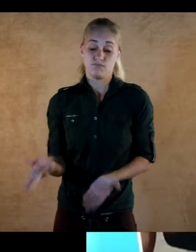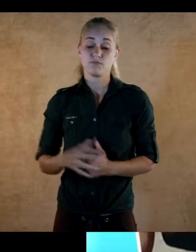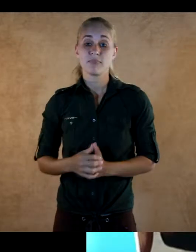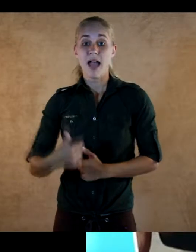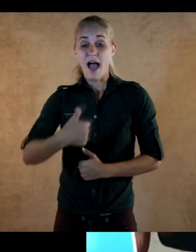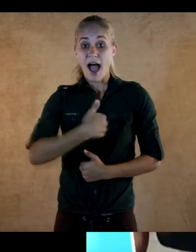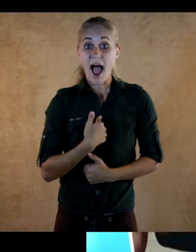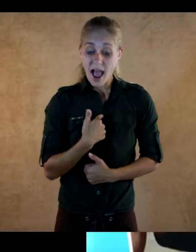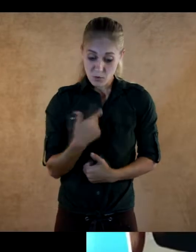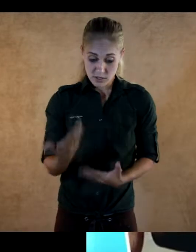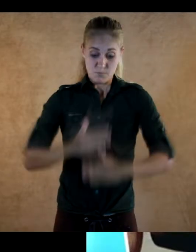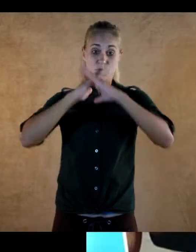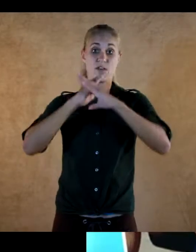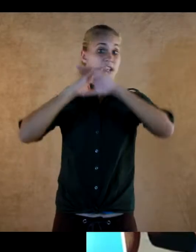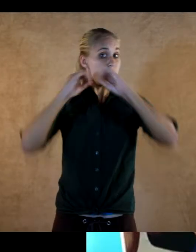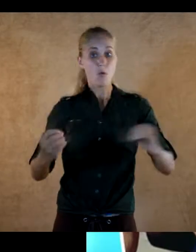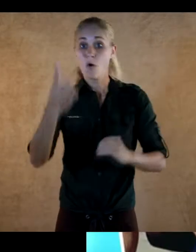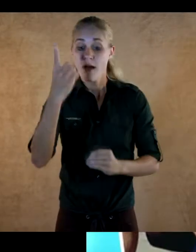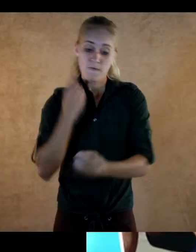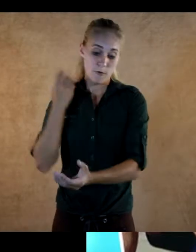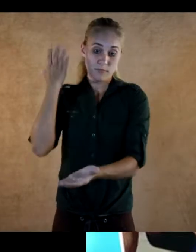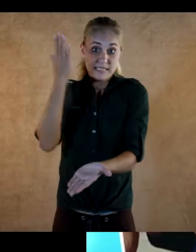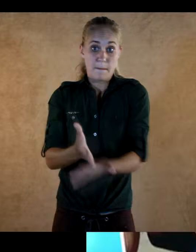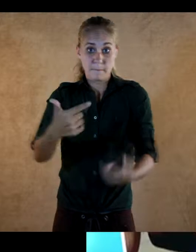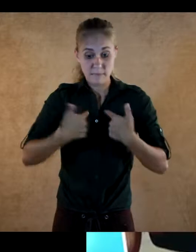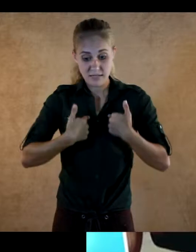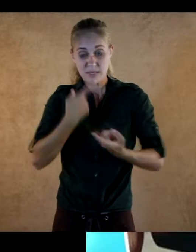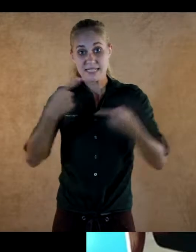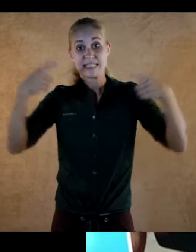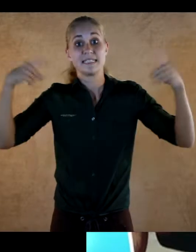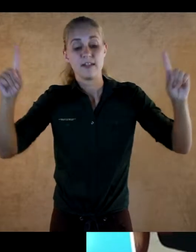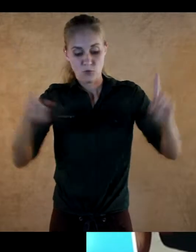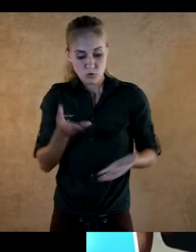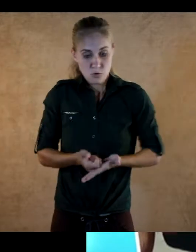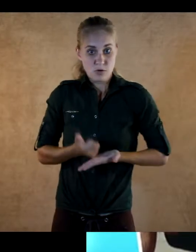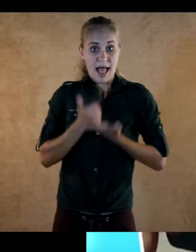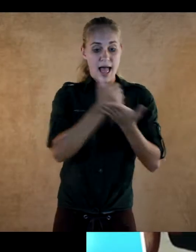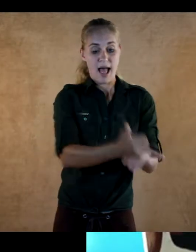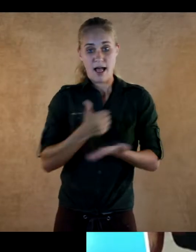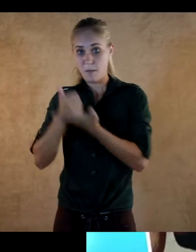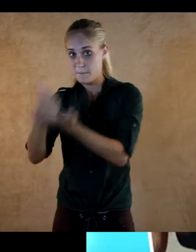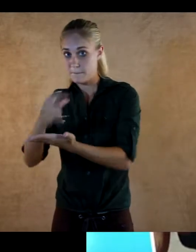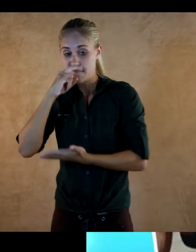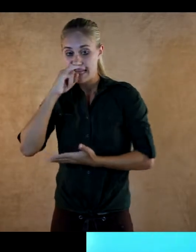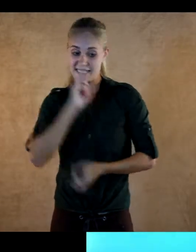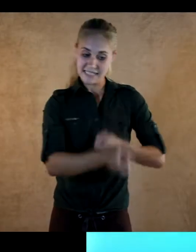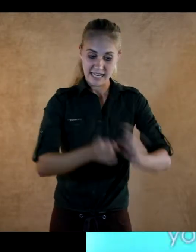I was not going to let anyone stop me from obtaining the success that I needed in order to give my children the good things in life.